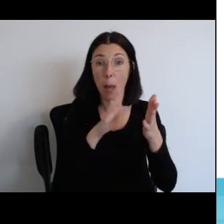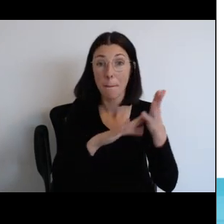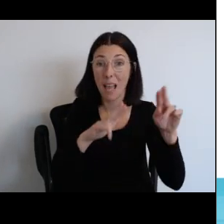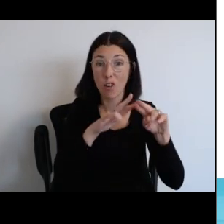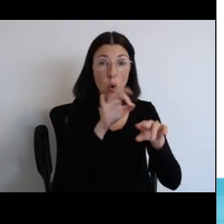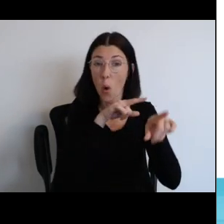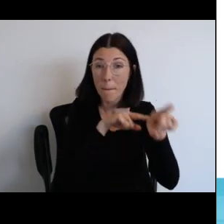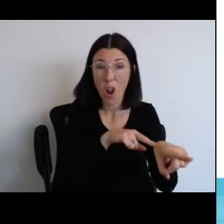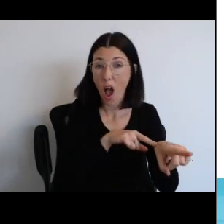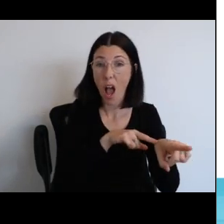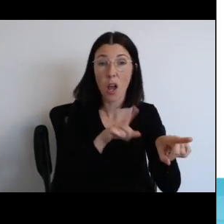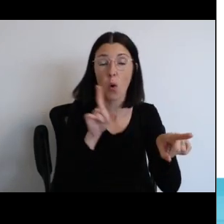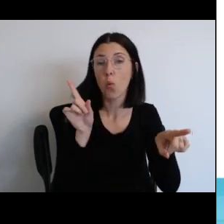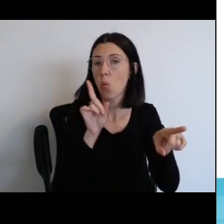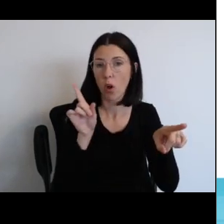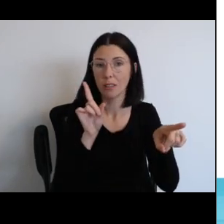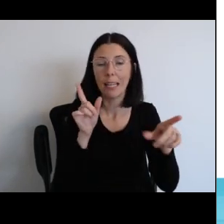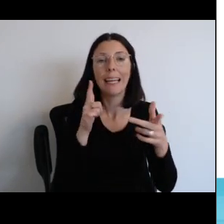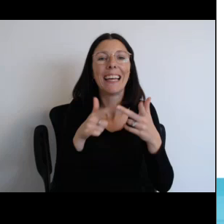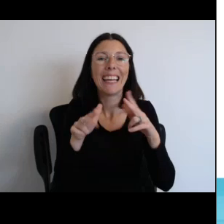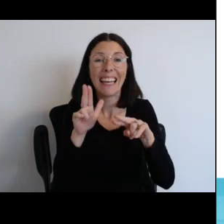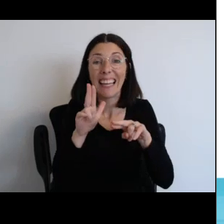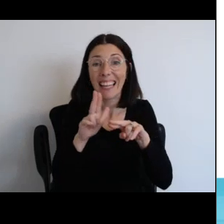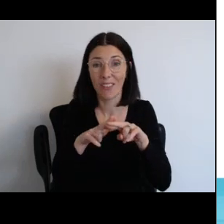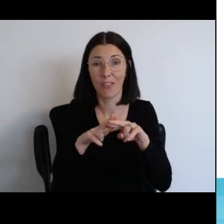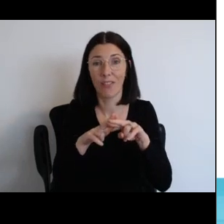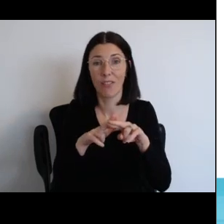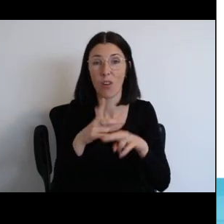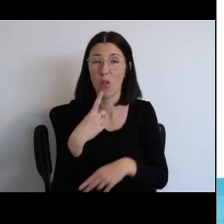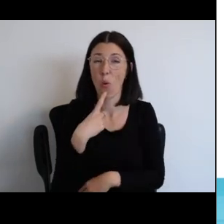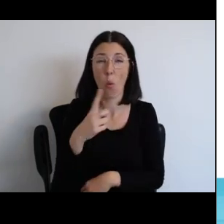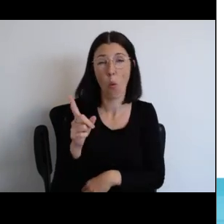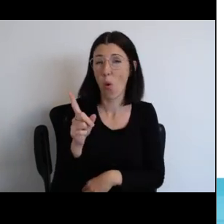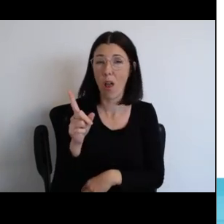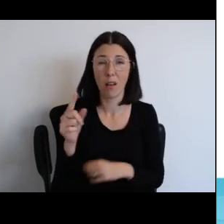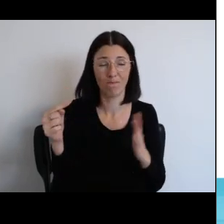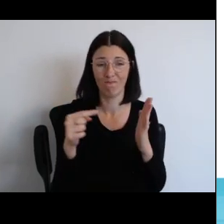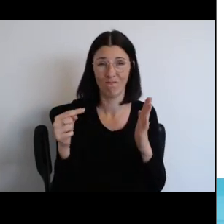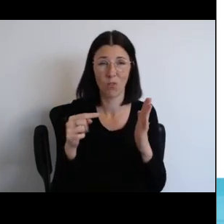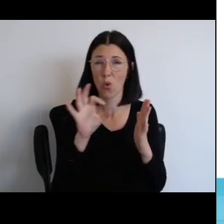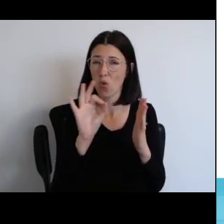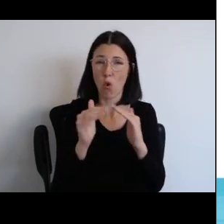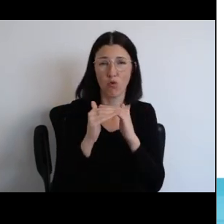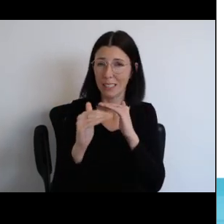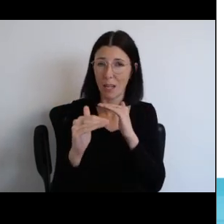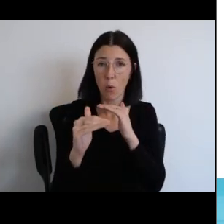well if following the order isn't reasonable and there were issues around protection um and safety